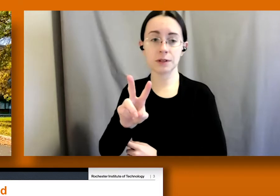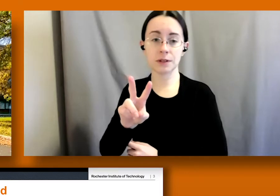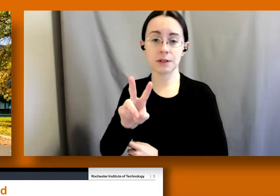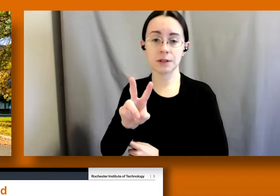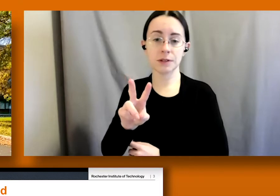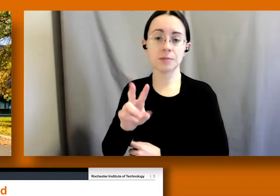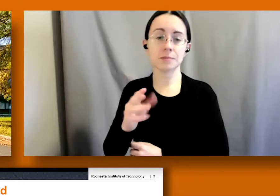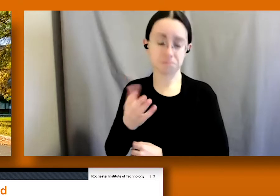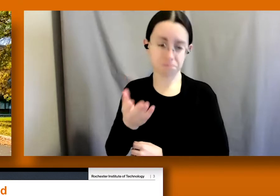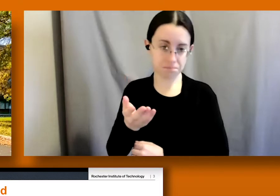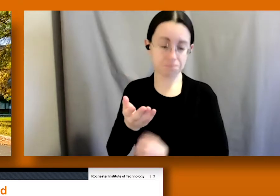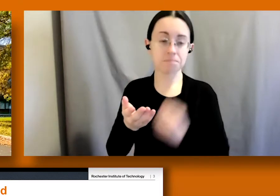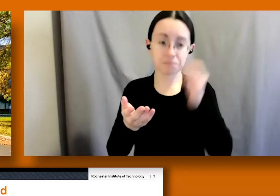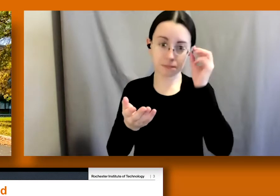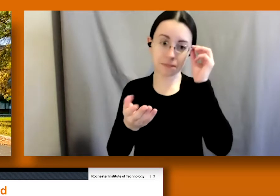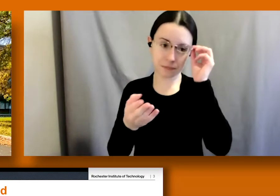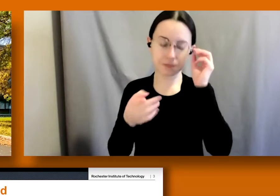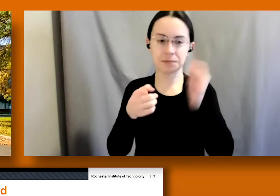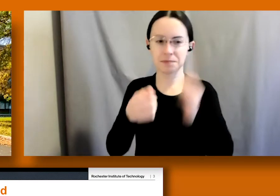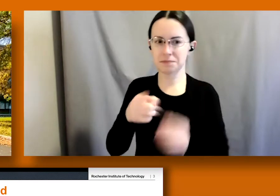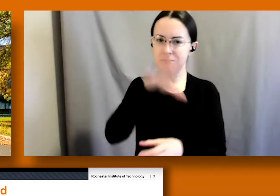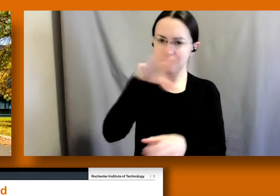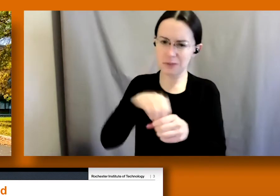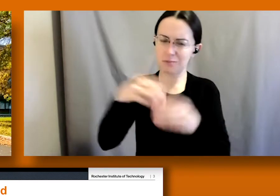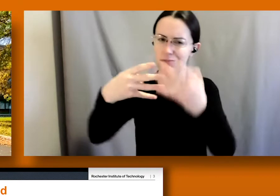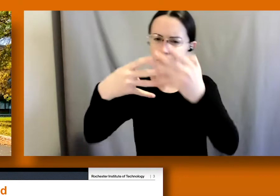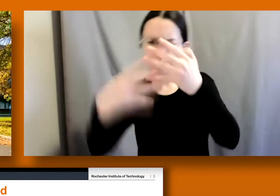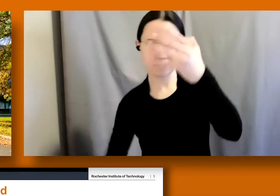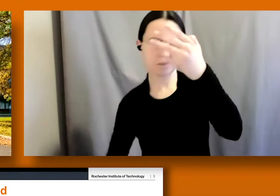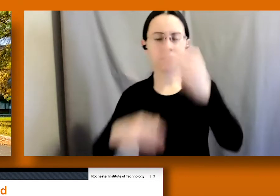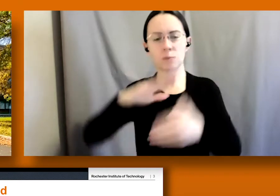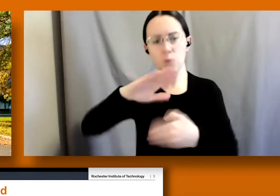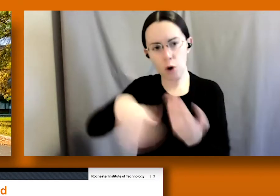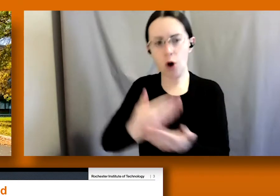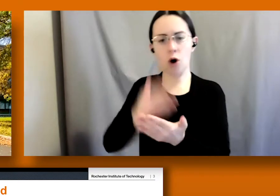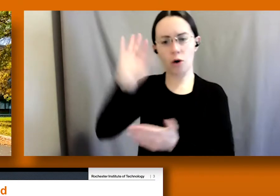which has just about every federal solicitation listed on their website.